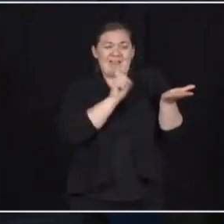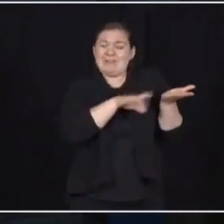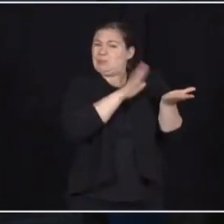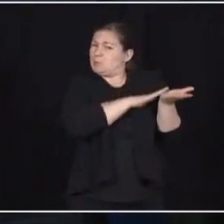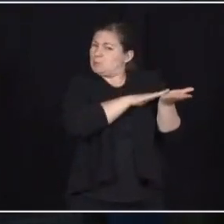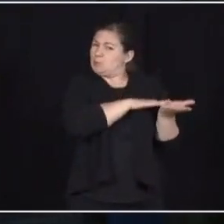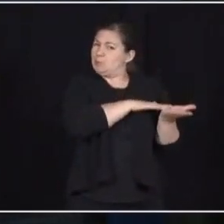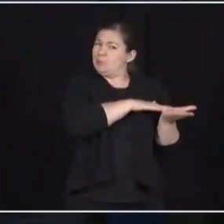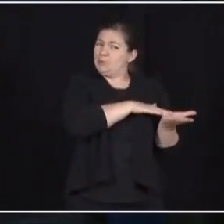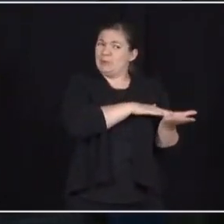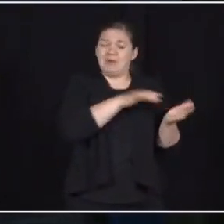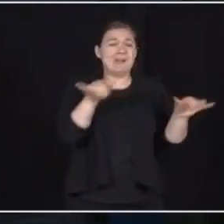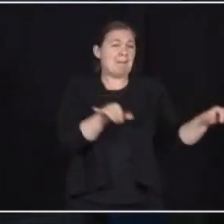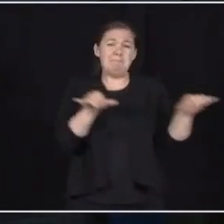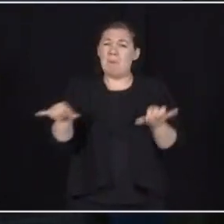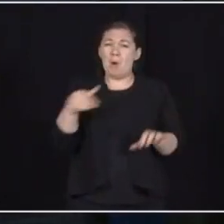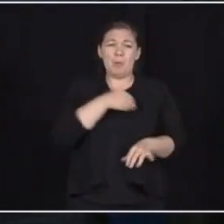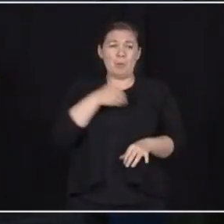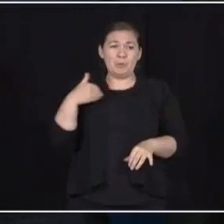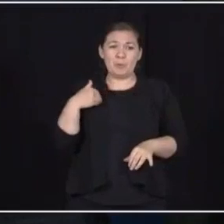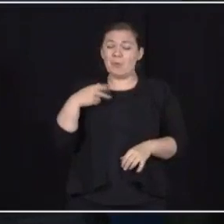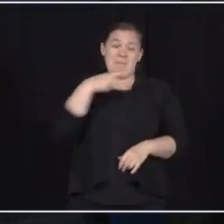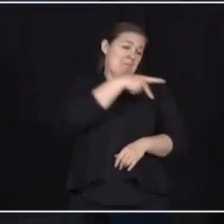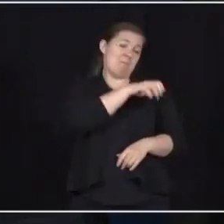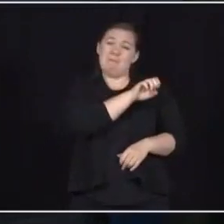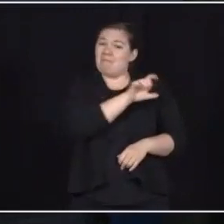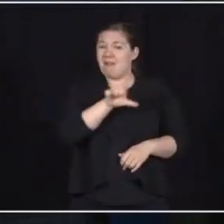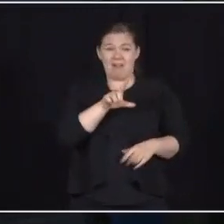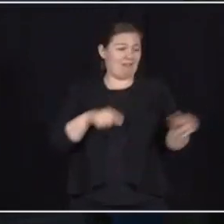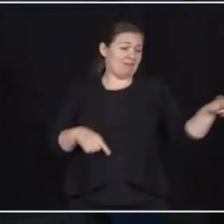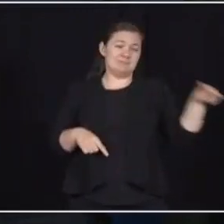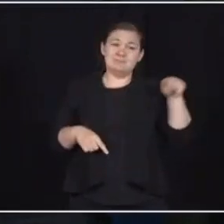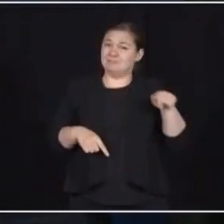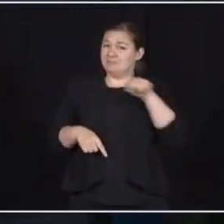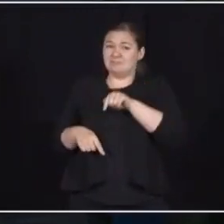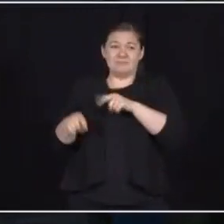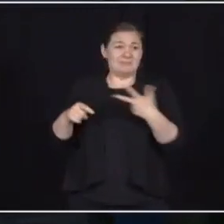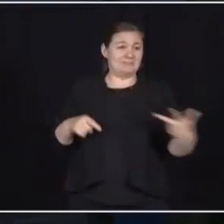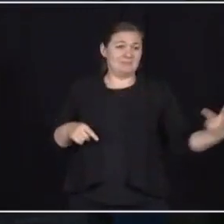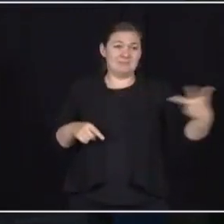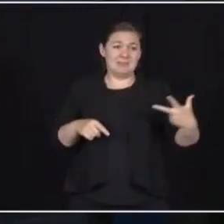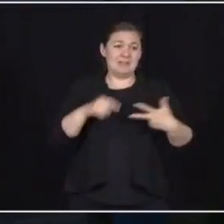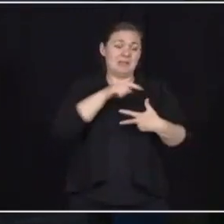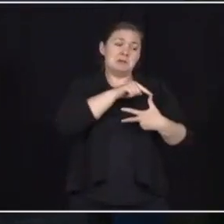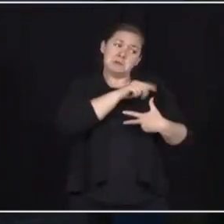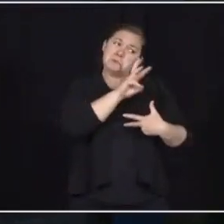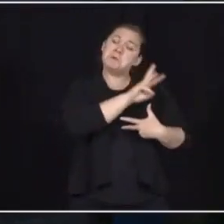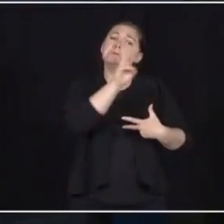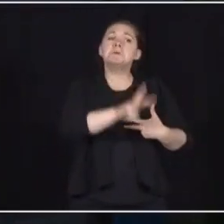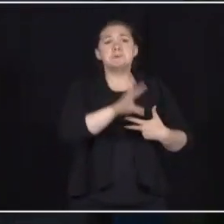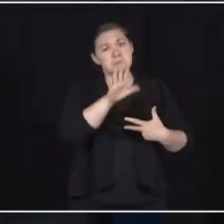Along with those in Toronto and peel. We are very close in Windsor, there are number of people including health